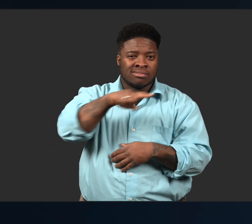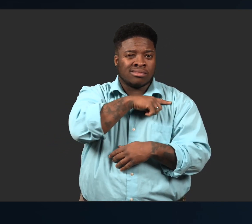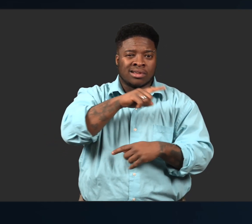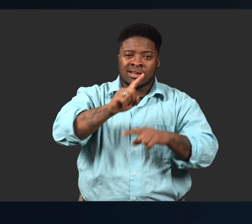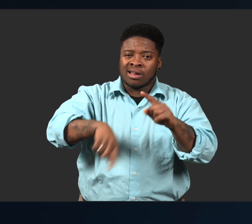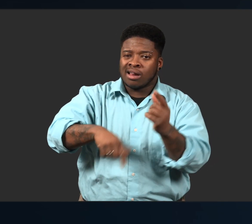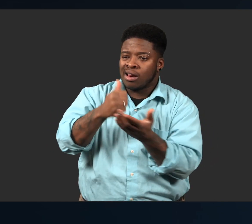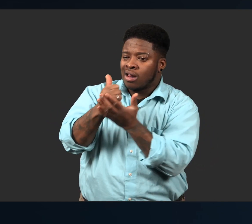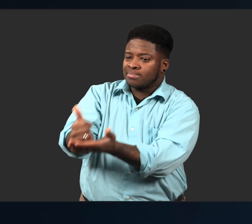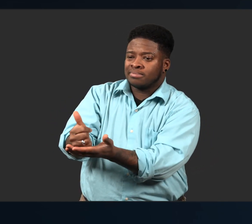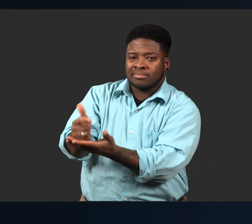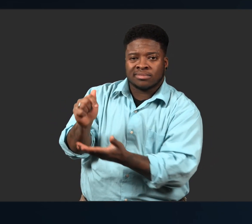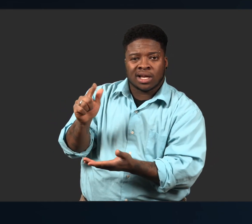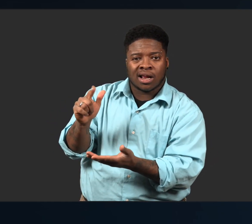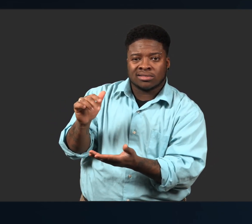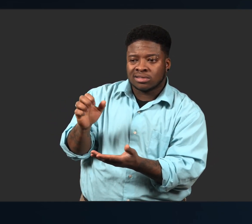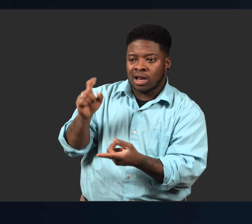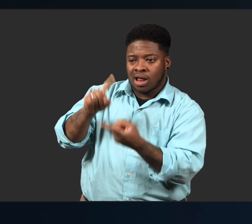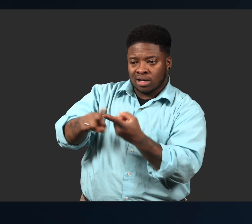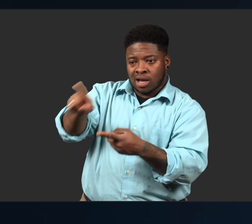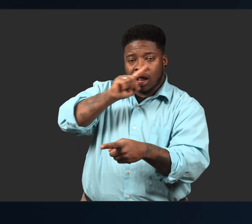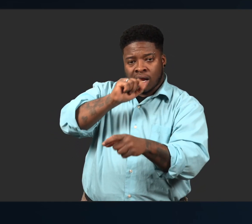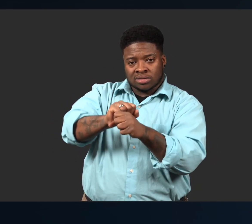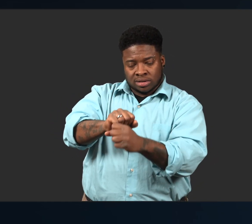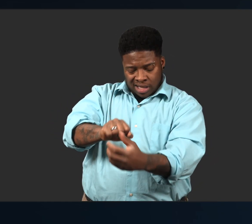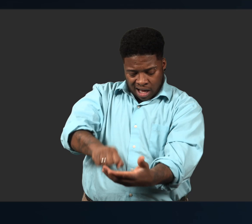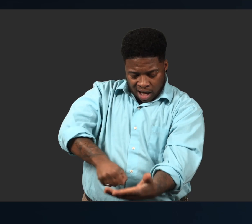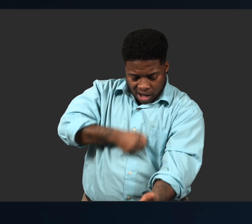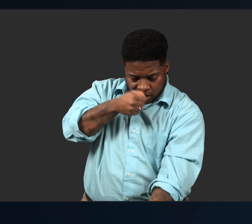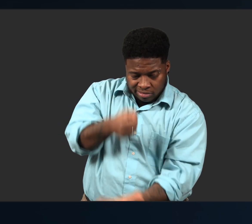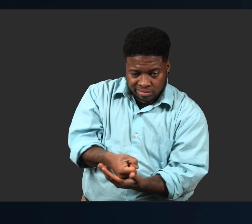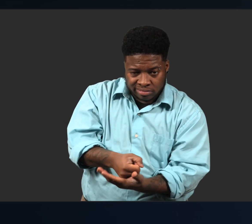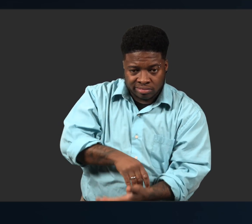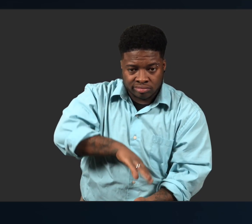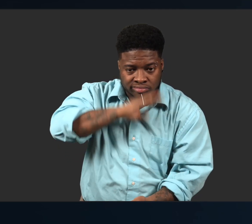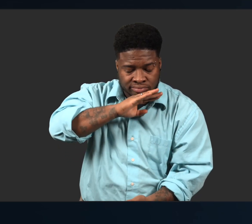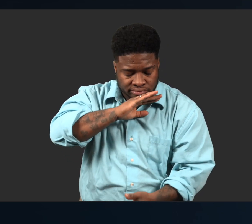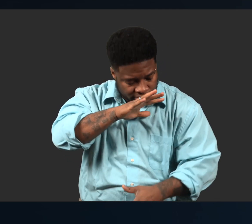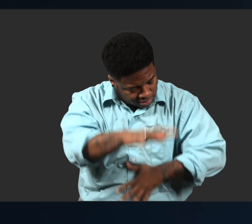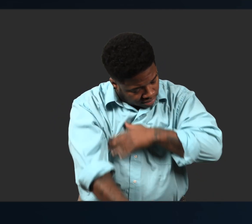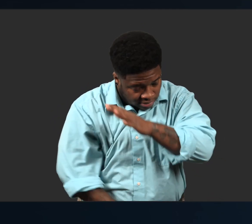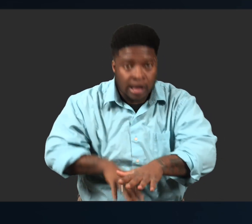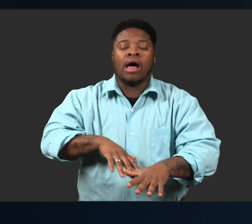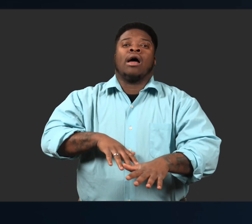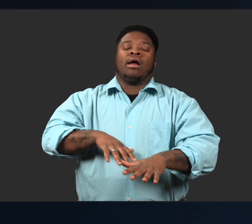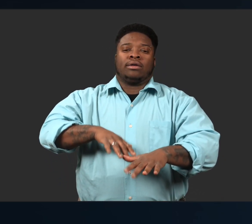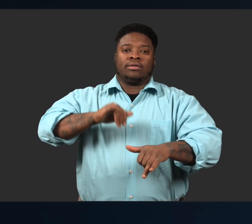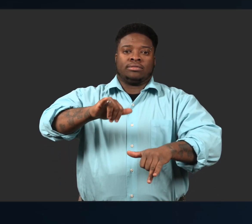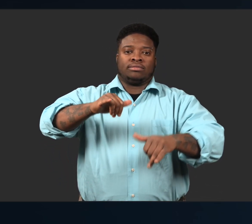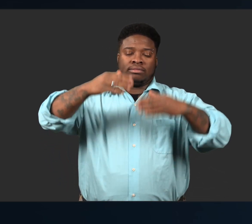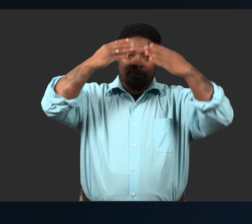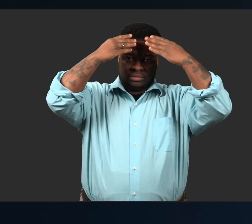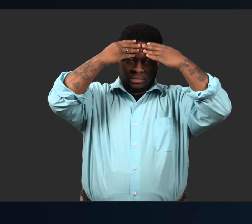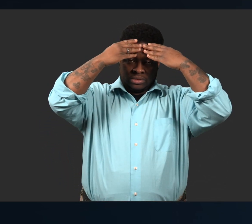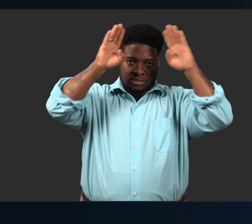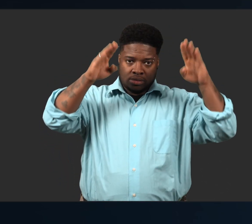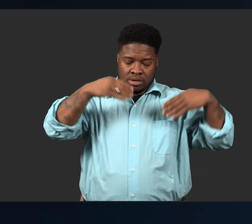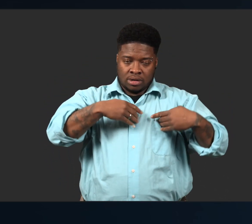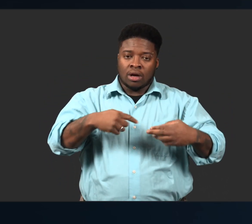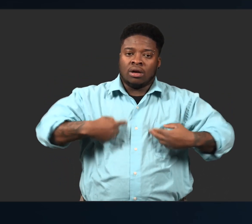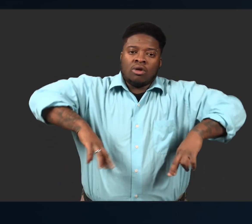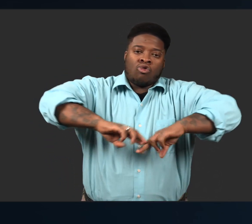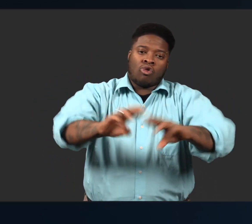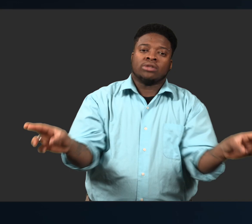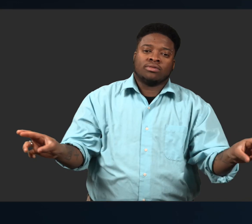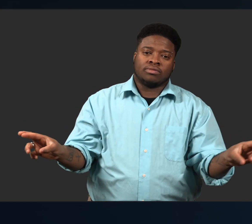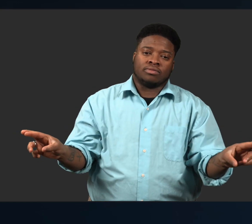We can't help Alice stop the cycle until she hits rock bottom and has an epiphany that she's ready.